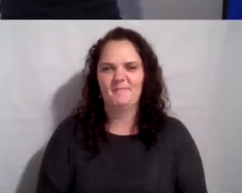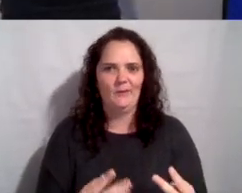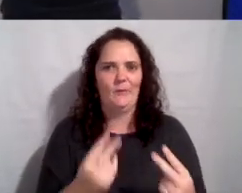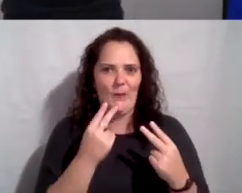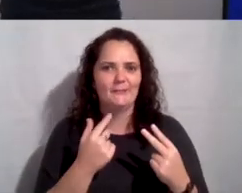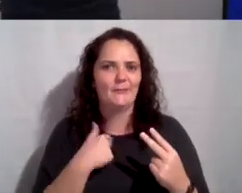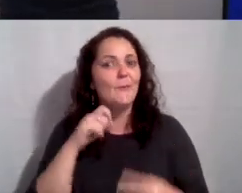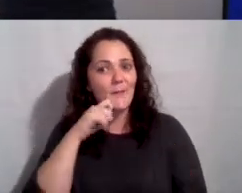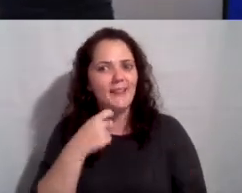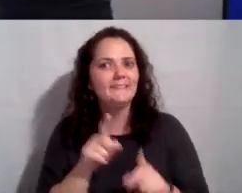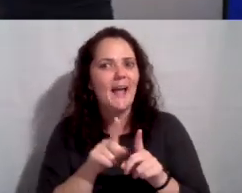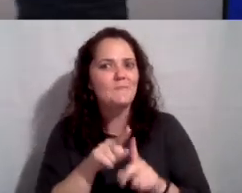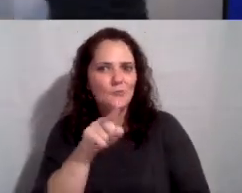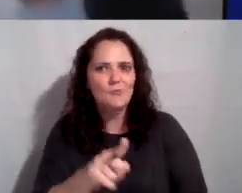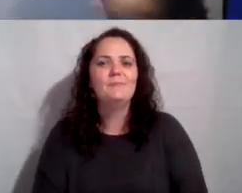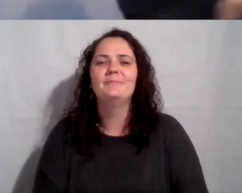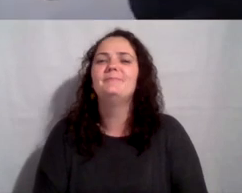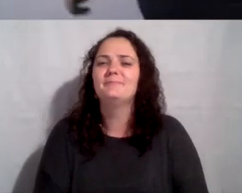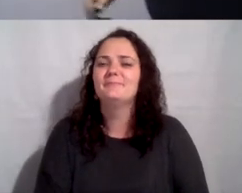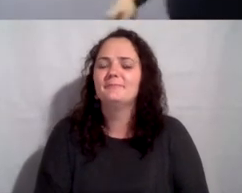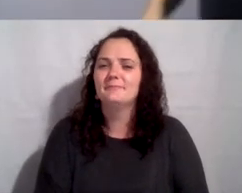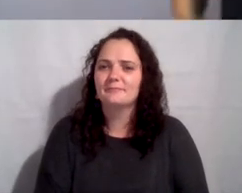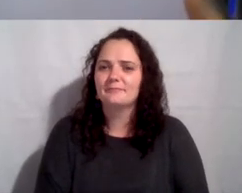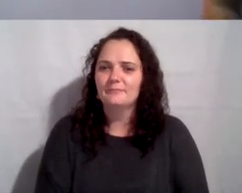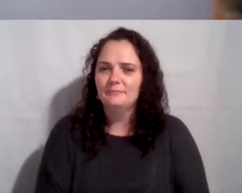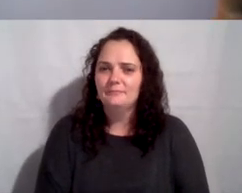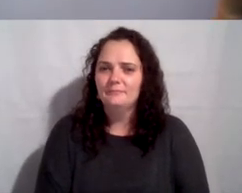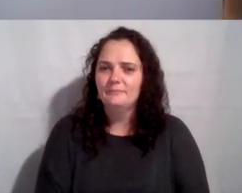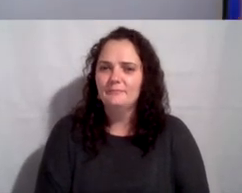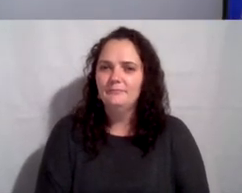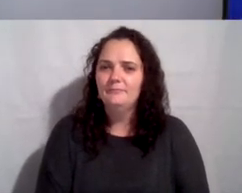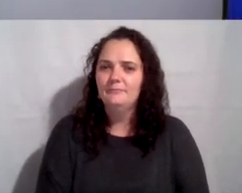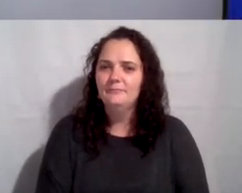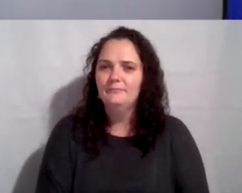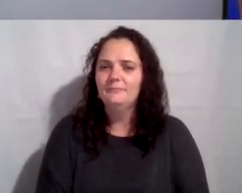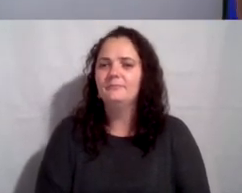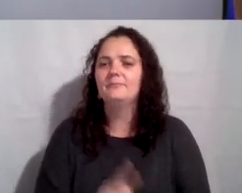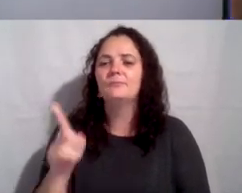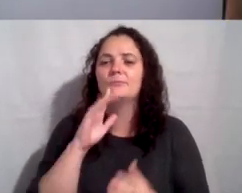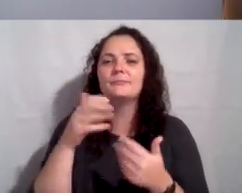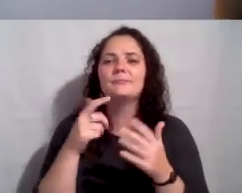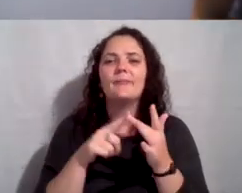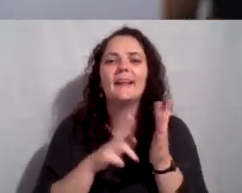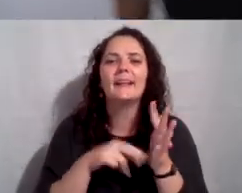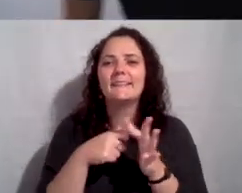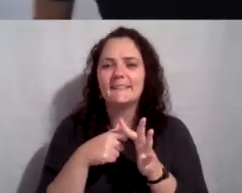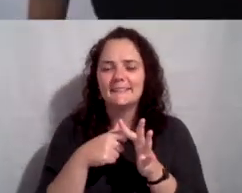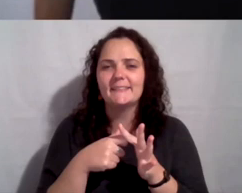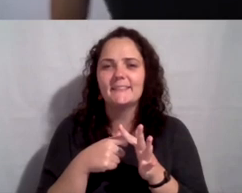the same time you go through it. And I'm going to grab my black ink and I'm gonna do some dipping of my willow charcoal in my black ink as I draw